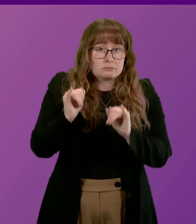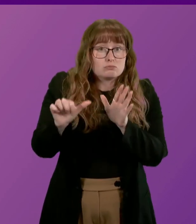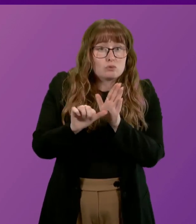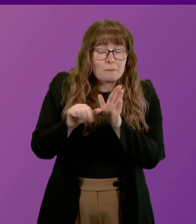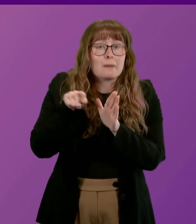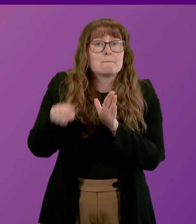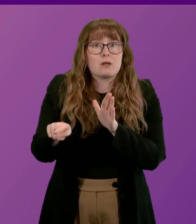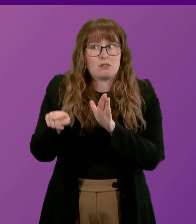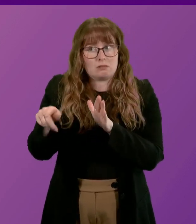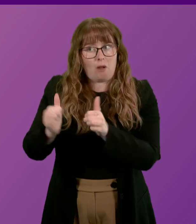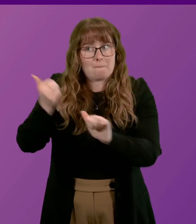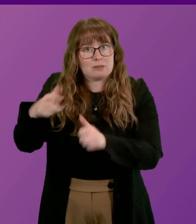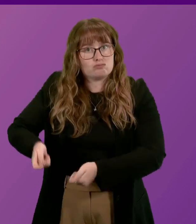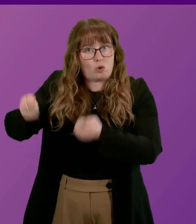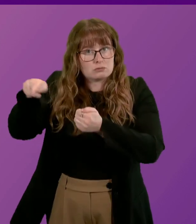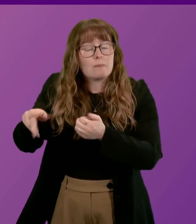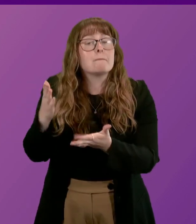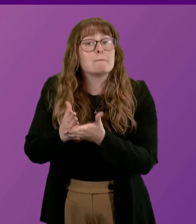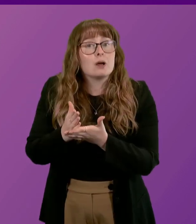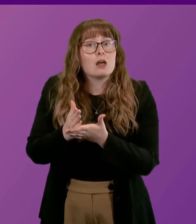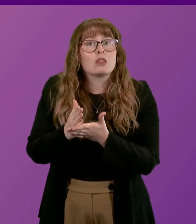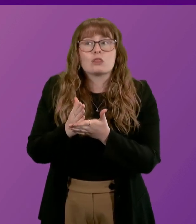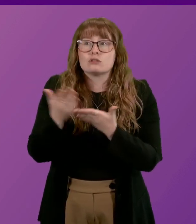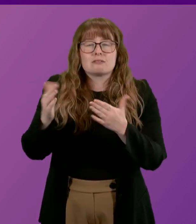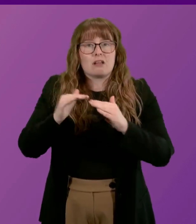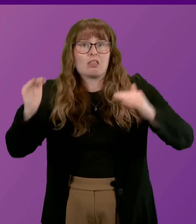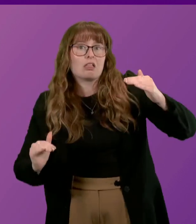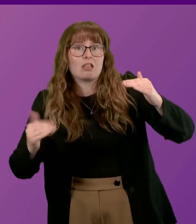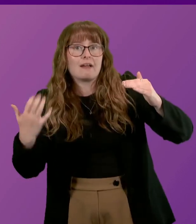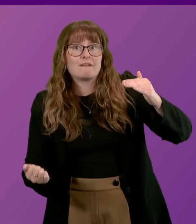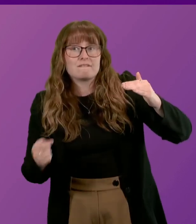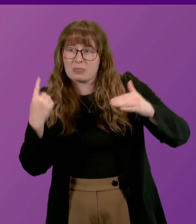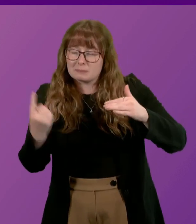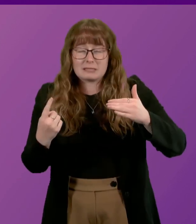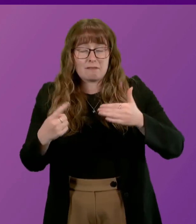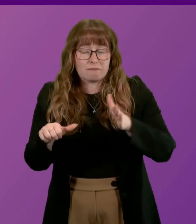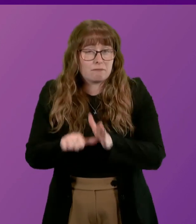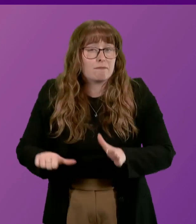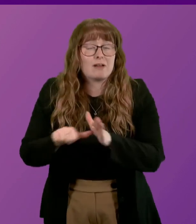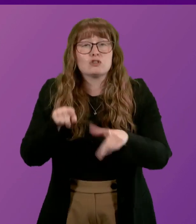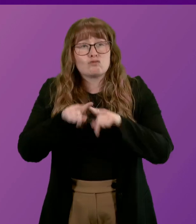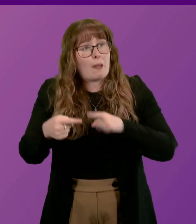company has highlighted, which is the uneven playing field that it faces in competing with